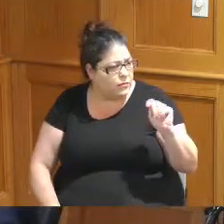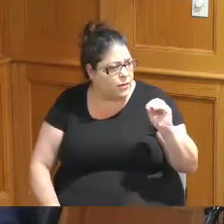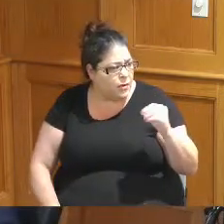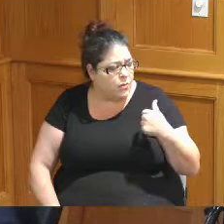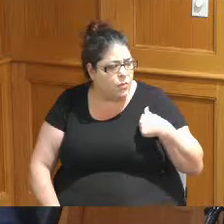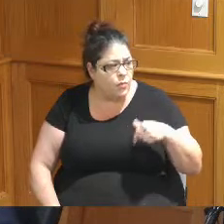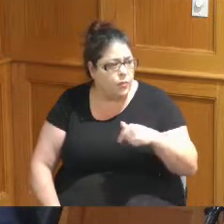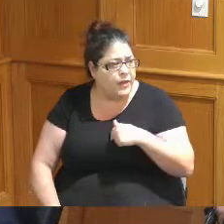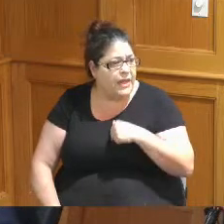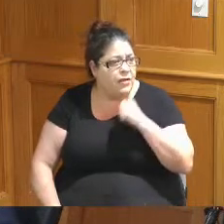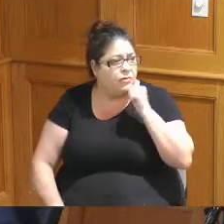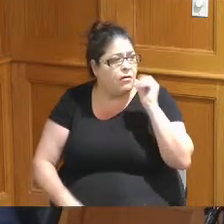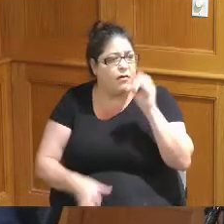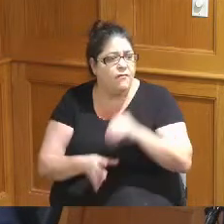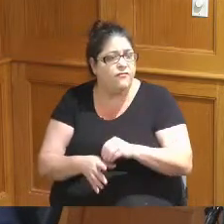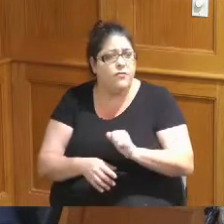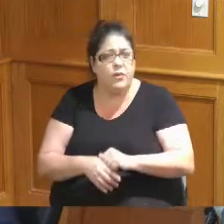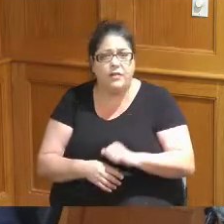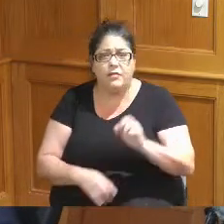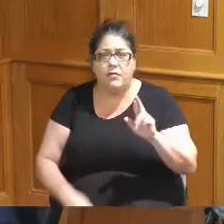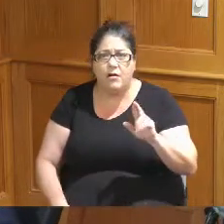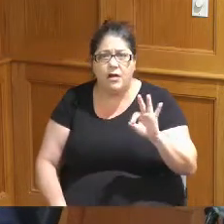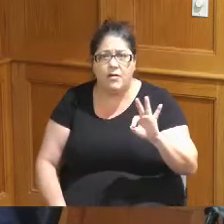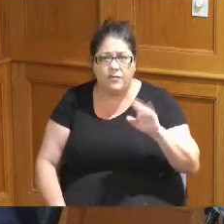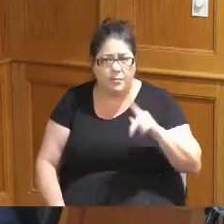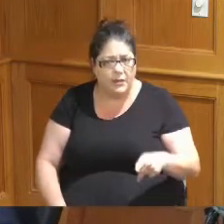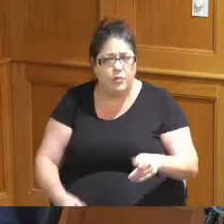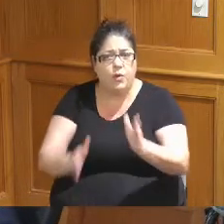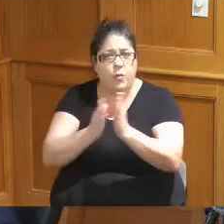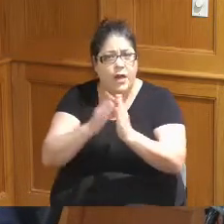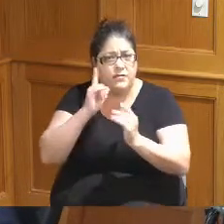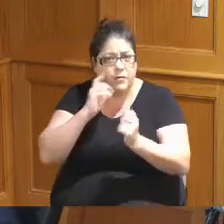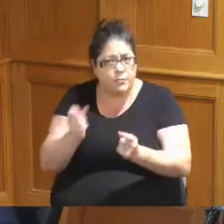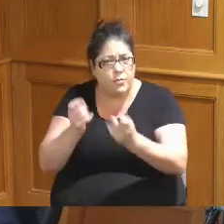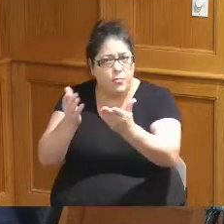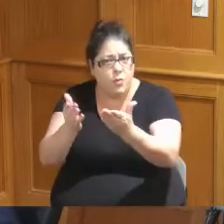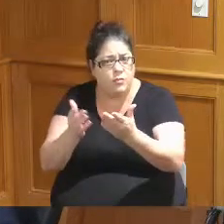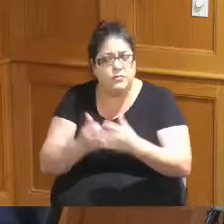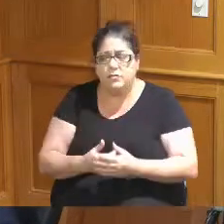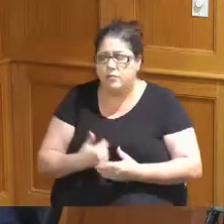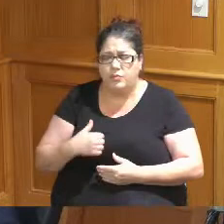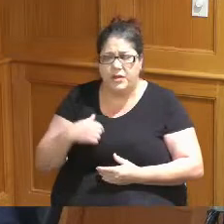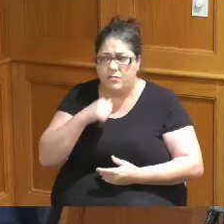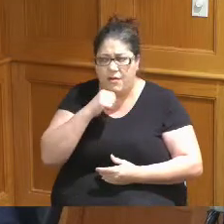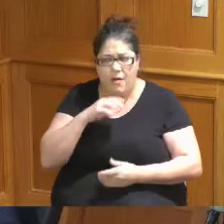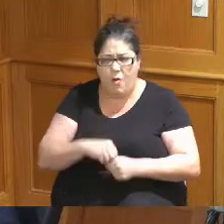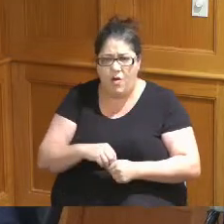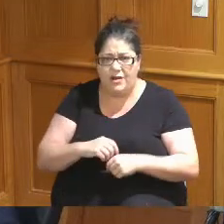get into the RFPs or write the RFPs or we're not even on the selection committees